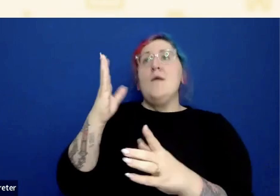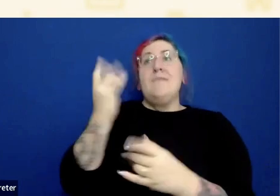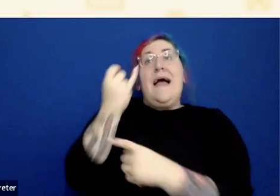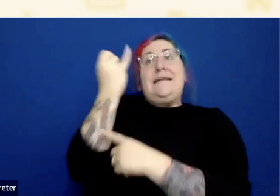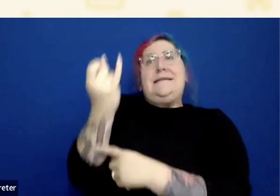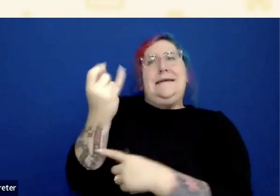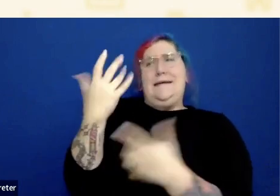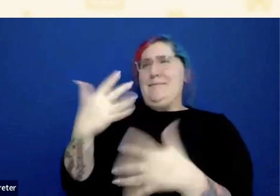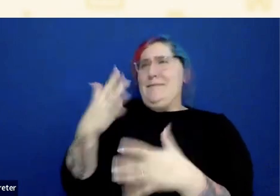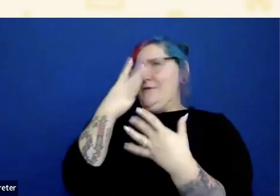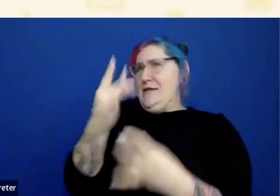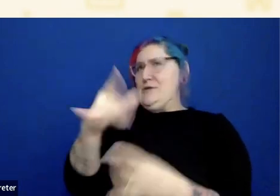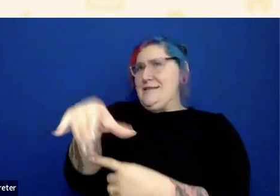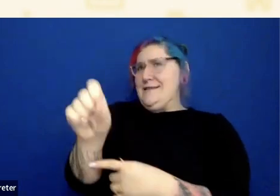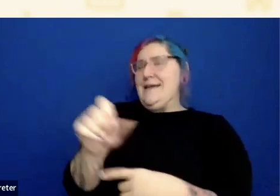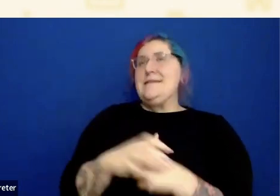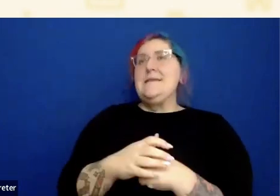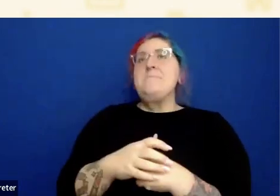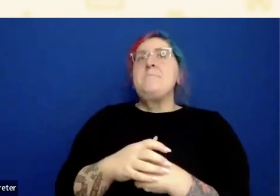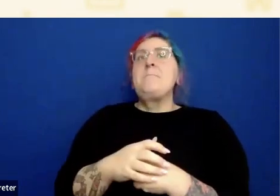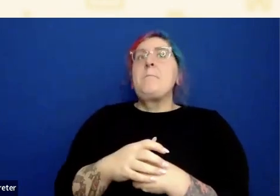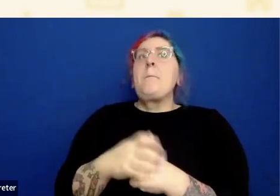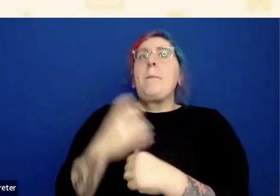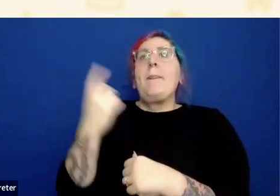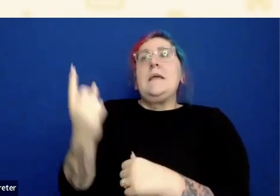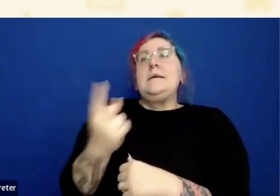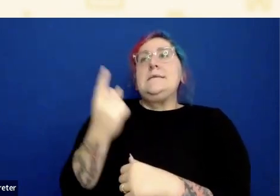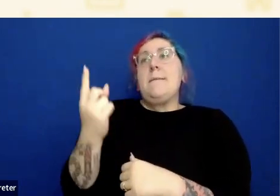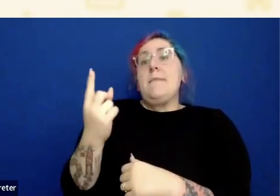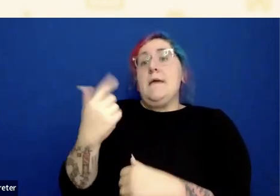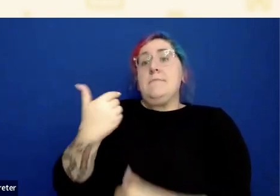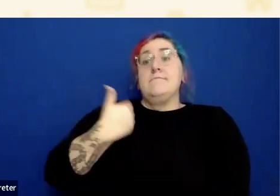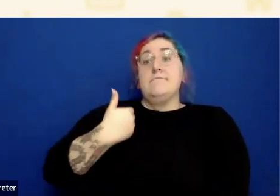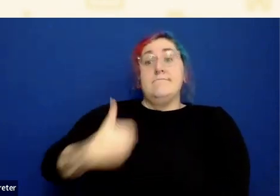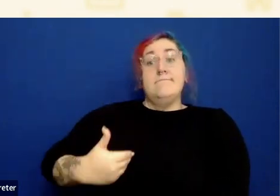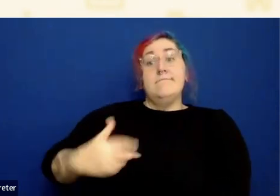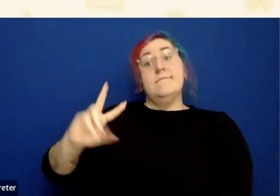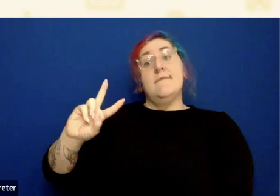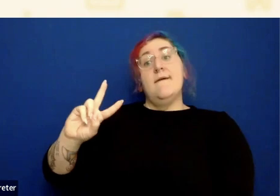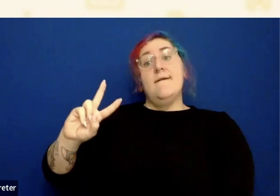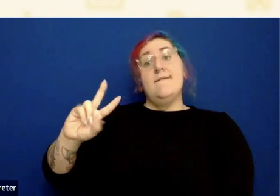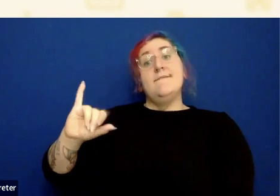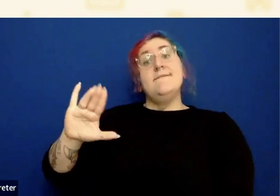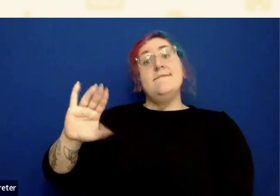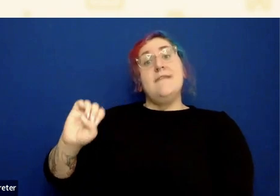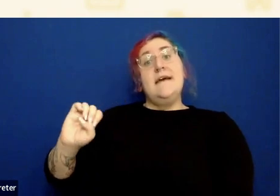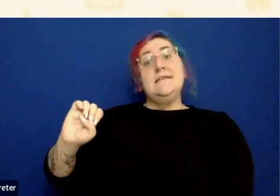and something, as vice chair, I will take back for us